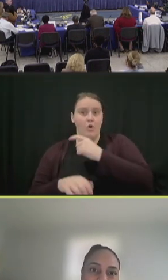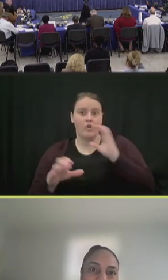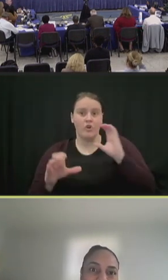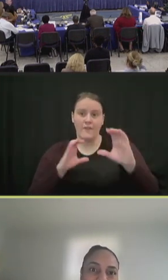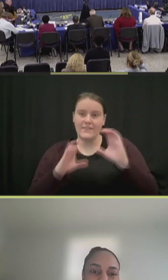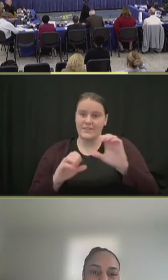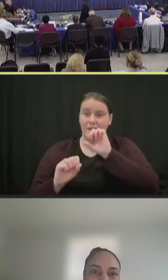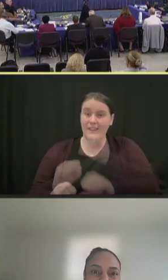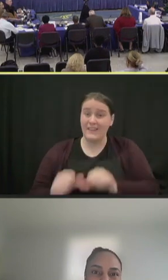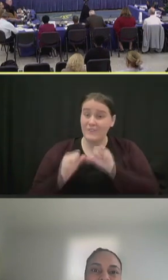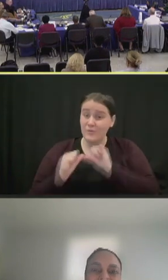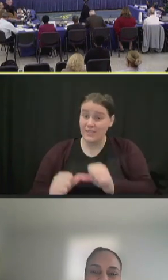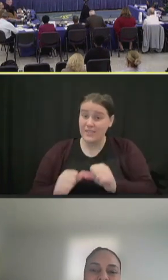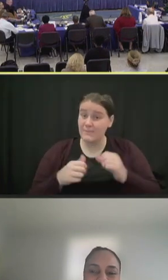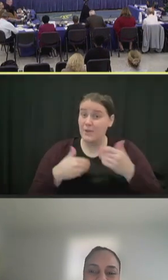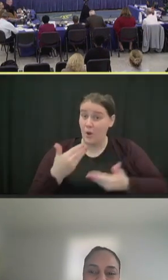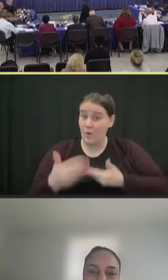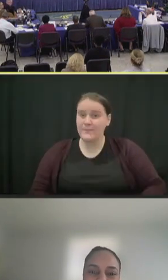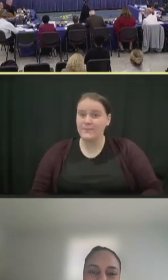Robert Hopkins: Great. Thank you. Our next question is from Daniel Hoft.